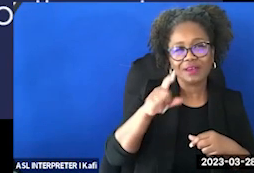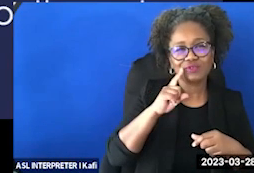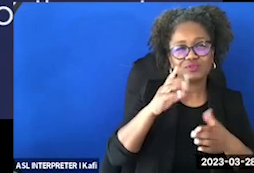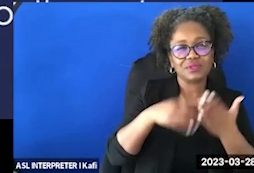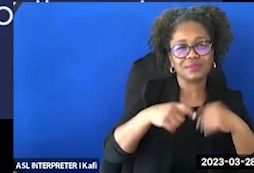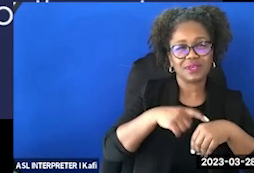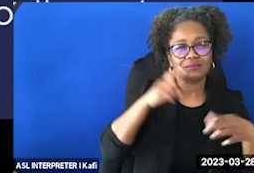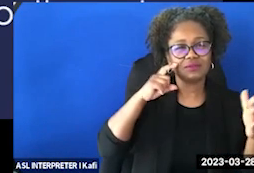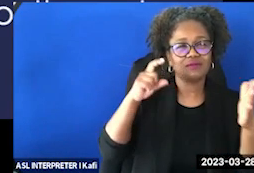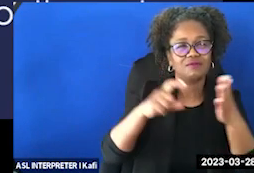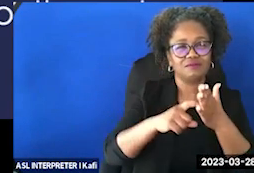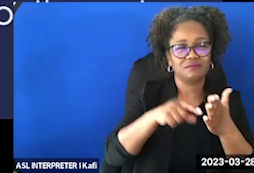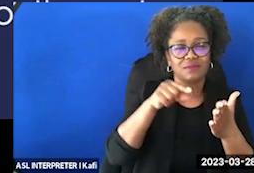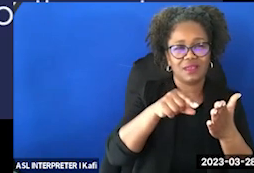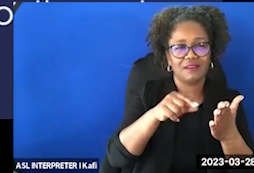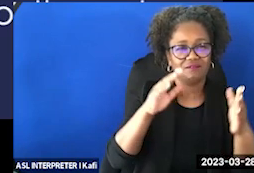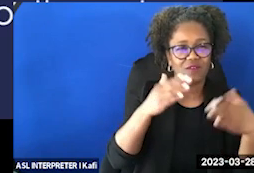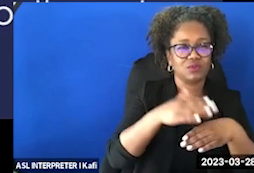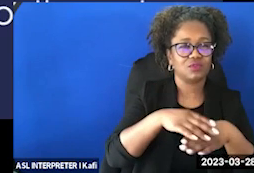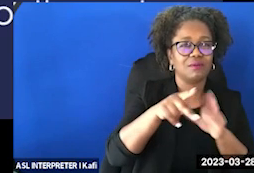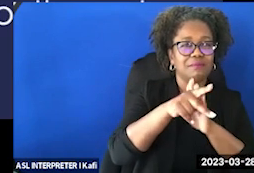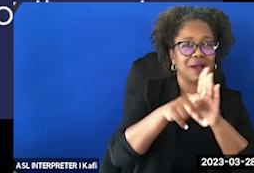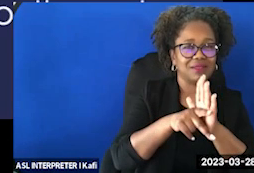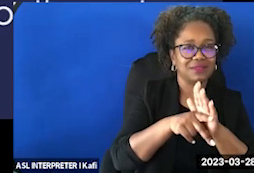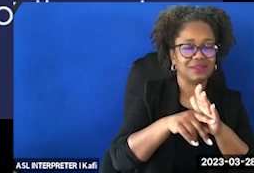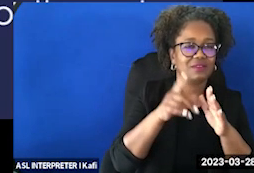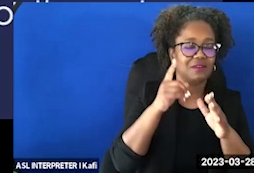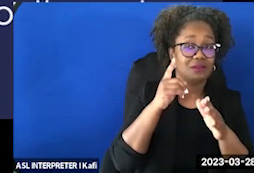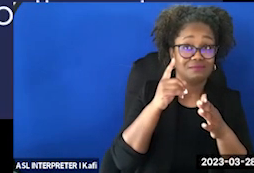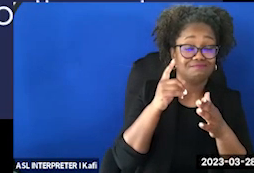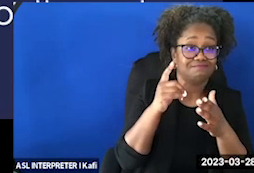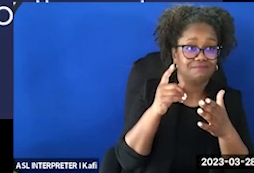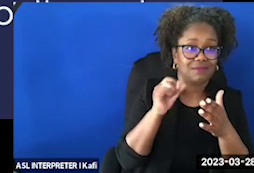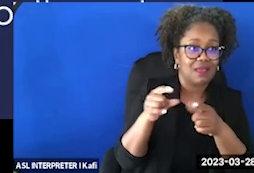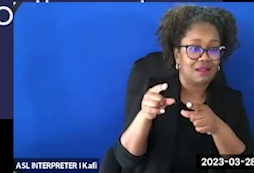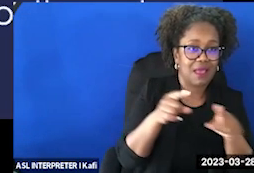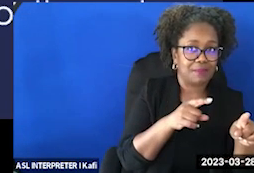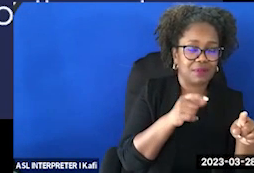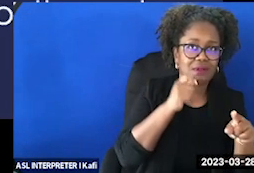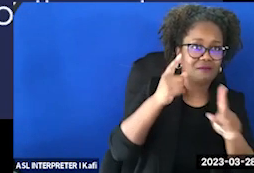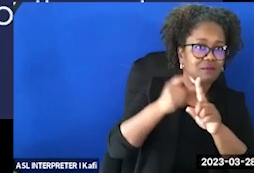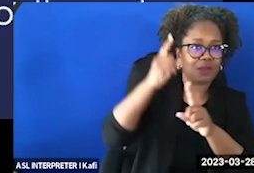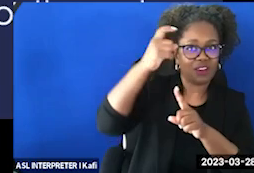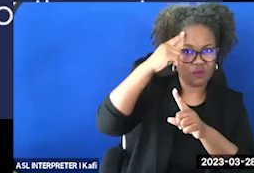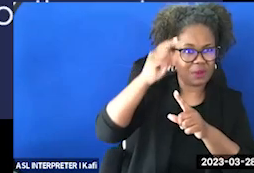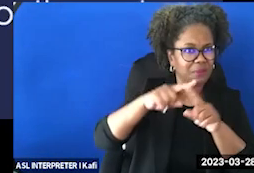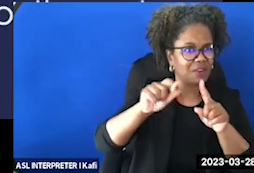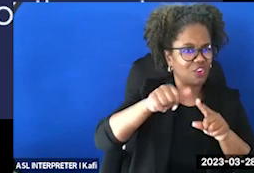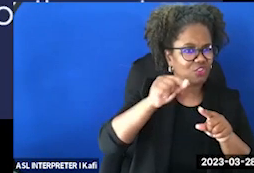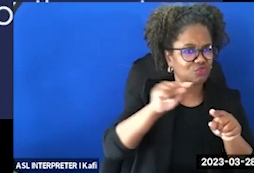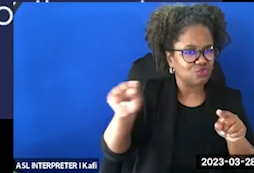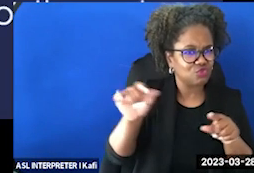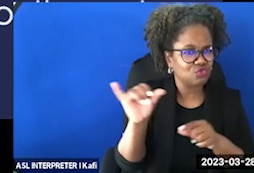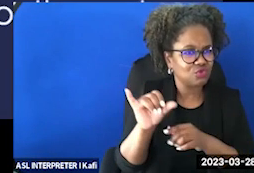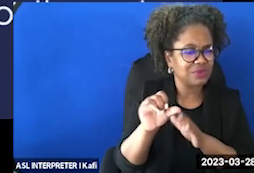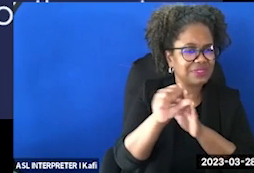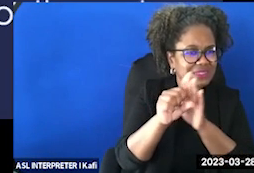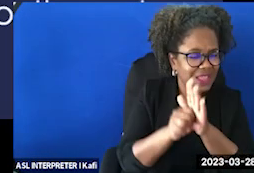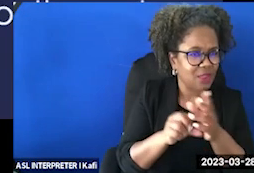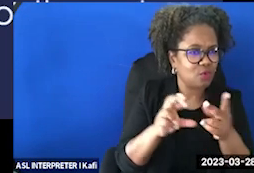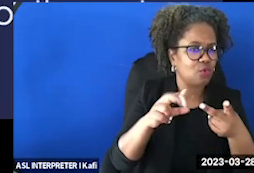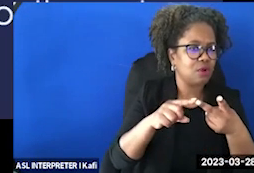Debbie Stine, Science & Technology Policy Academy: that the Federal Government can do a lot of decisions, and we found this out during the pandemic are made by state and local organization.